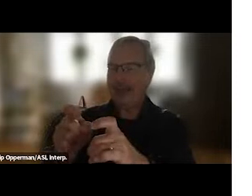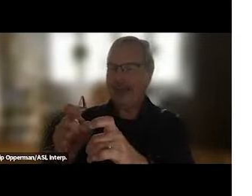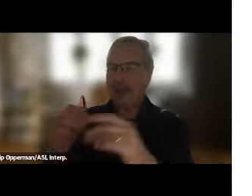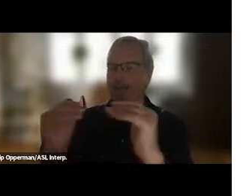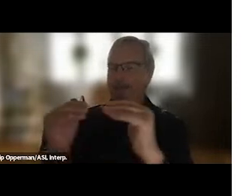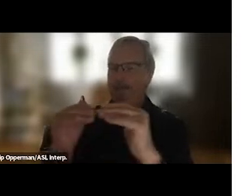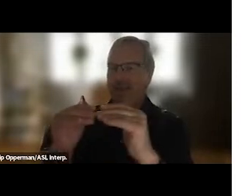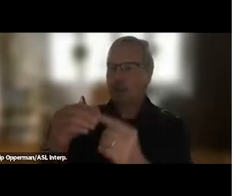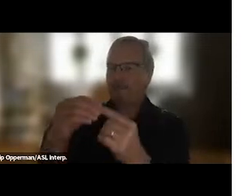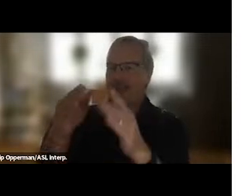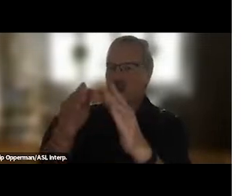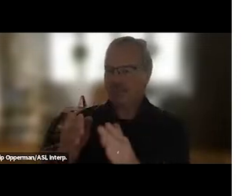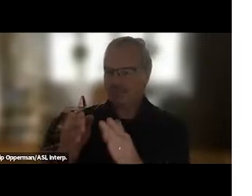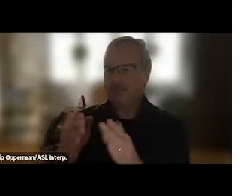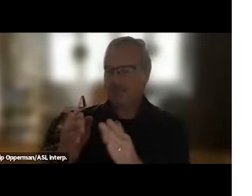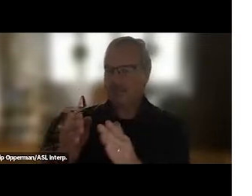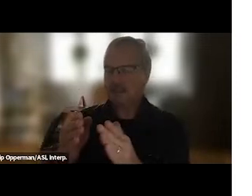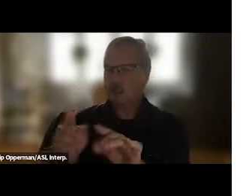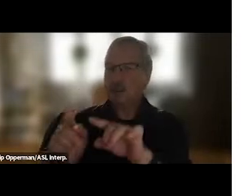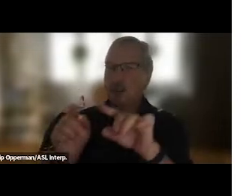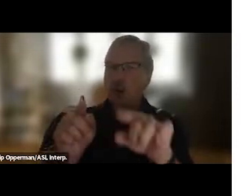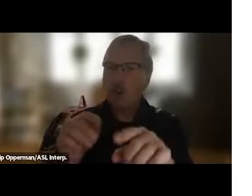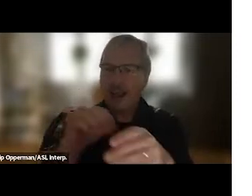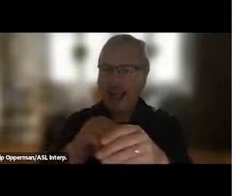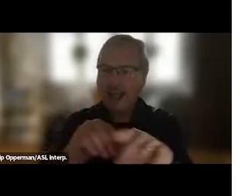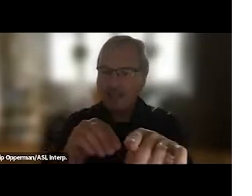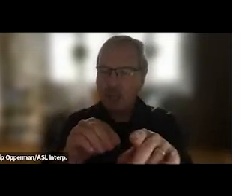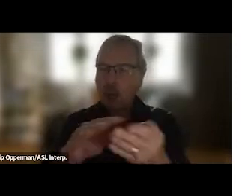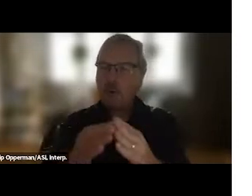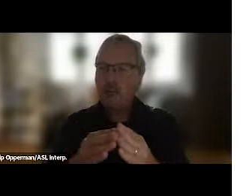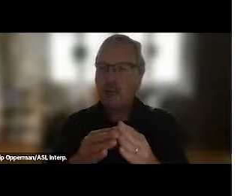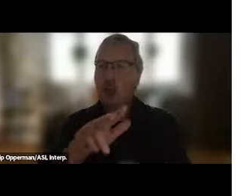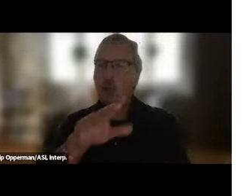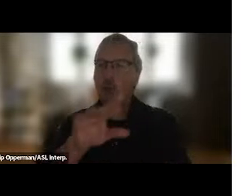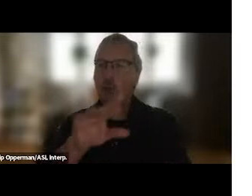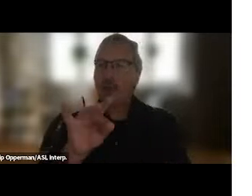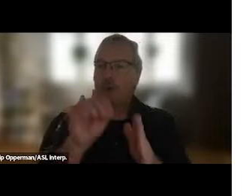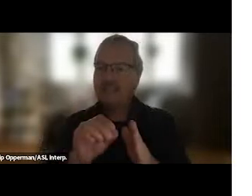as they were going out for the community. 38% were assigned a case manager.